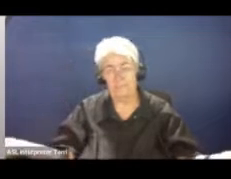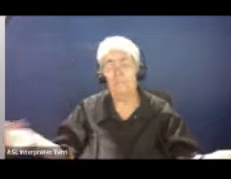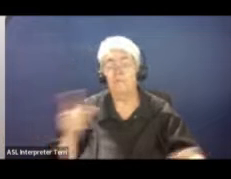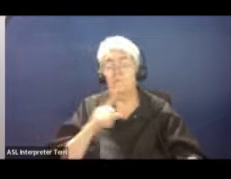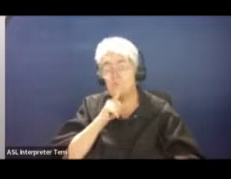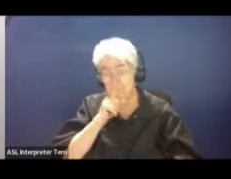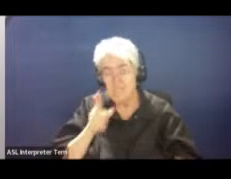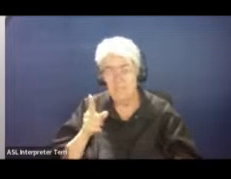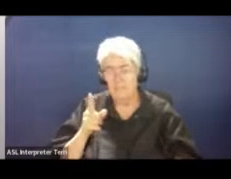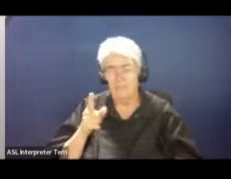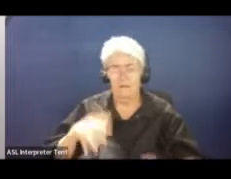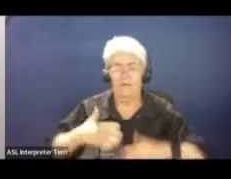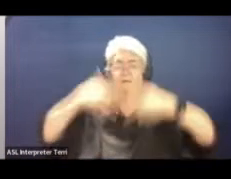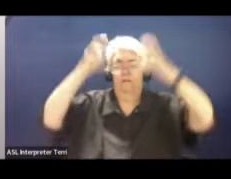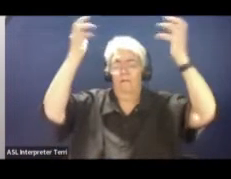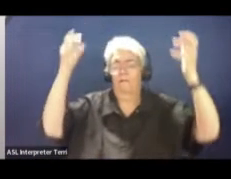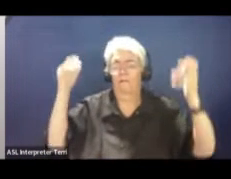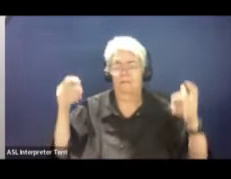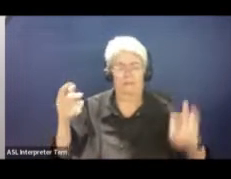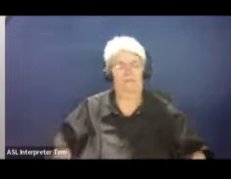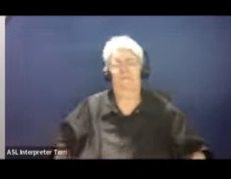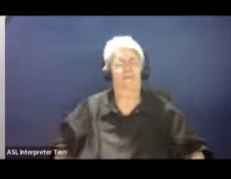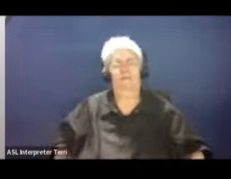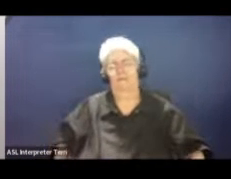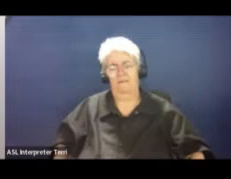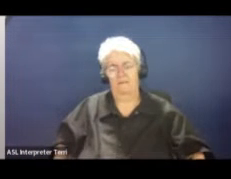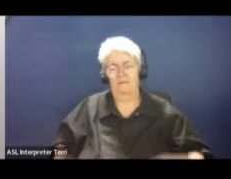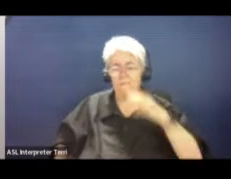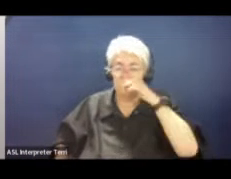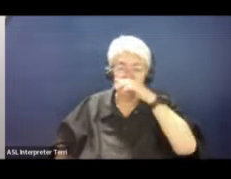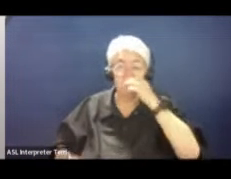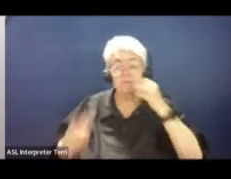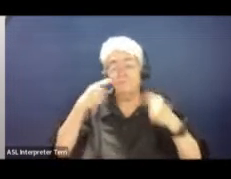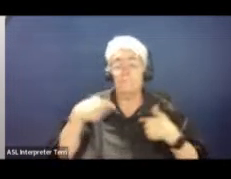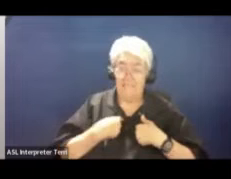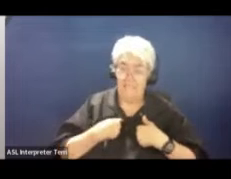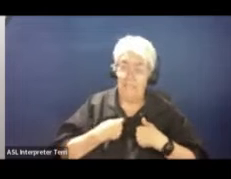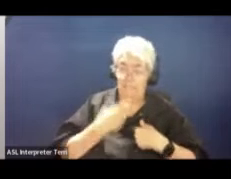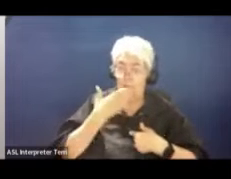riles up their system. So for me, this is an opportunity to offer some brain injury